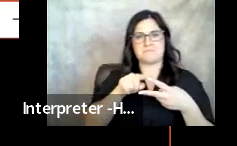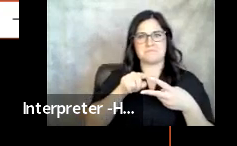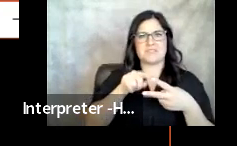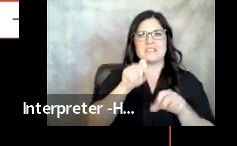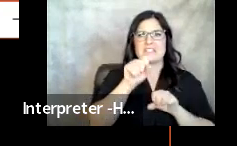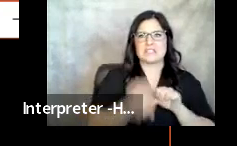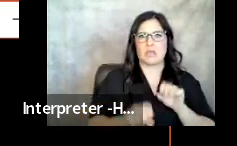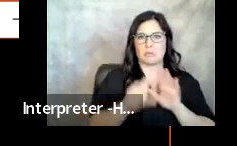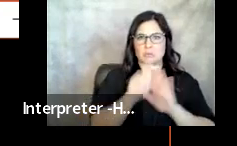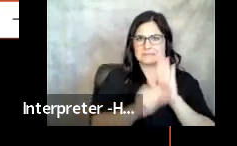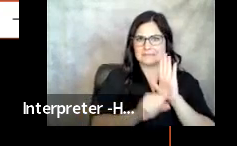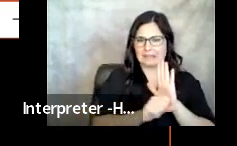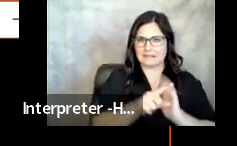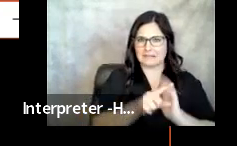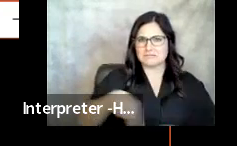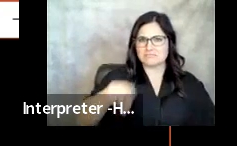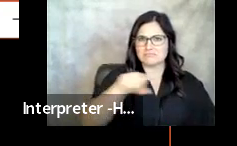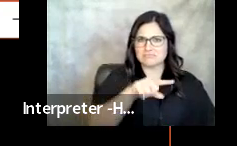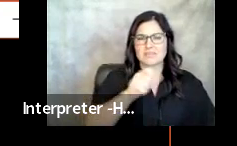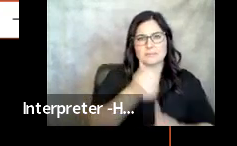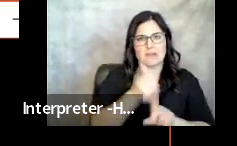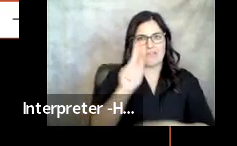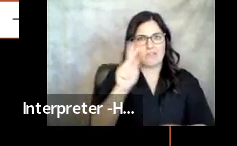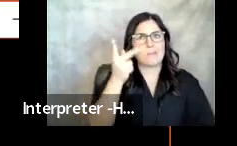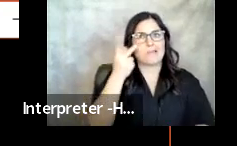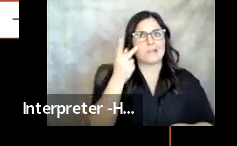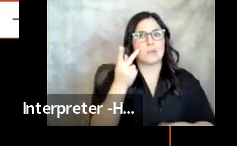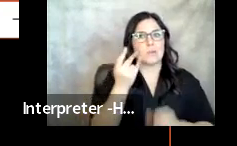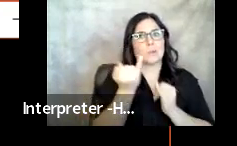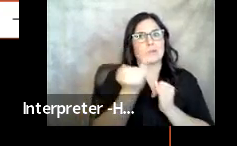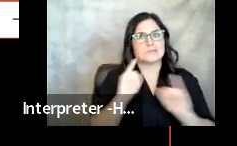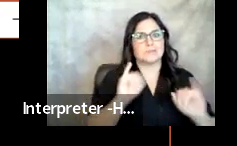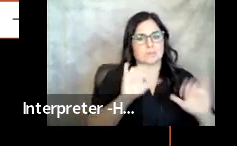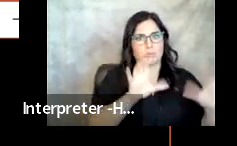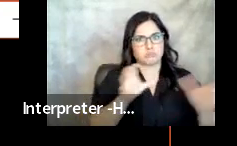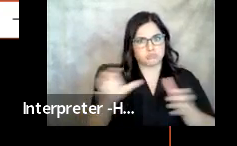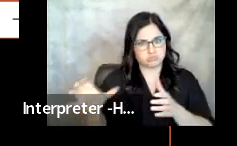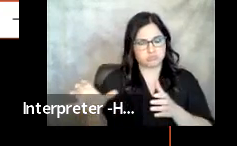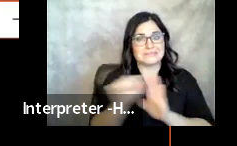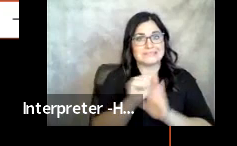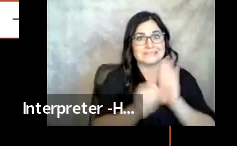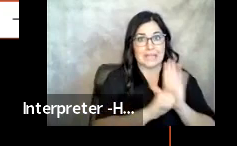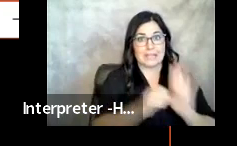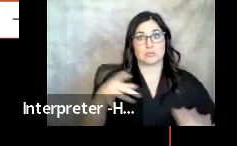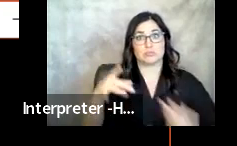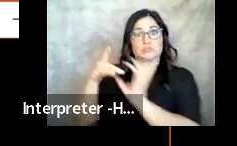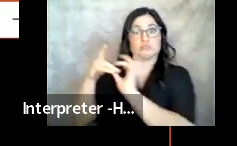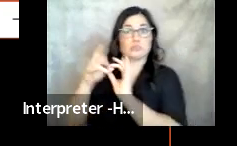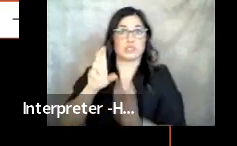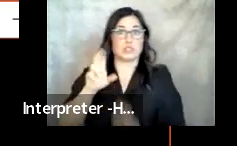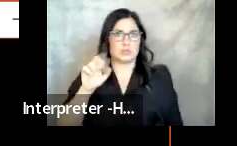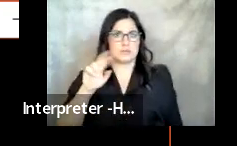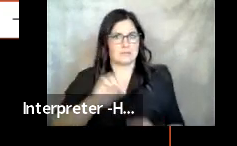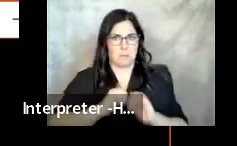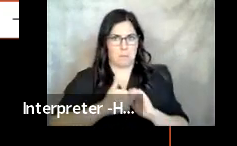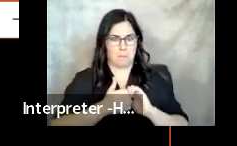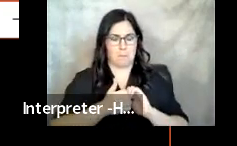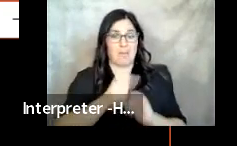As political. Entities, as individual. States going to. Rejoin the union? How are they going to. Move back.